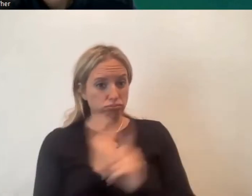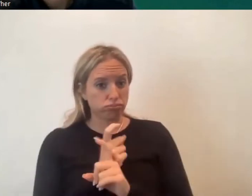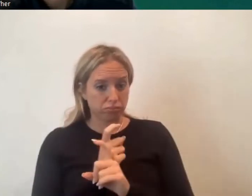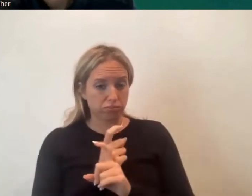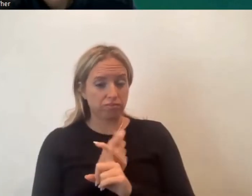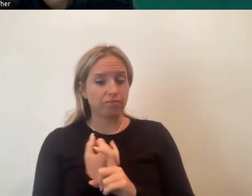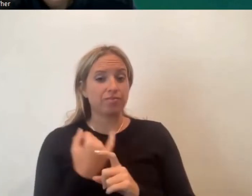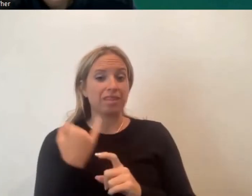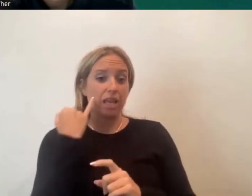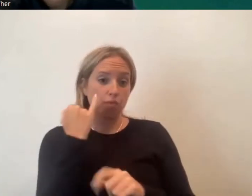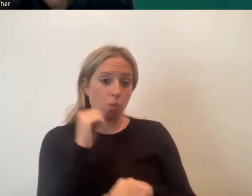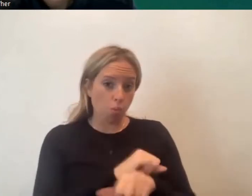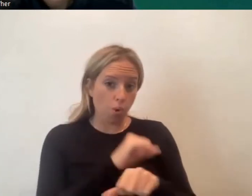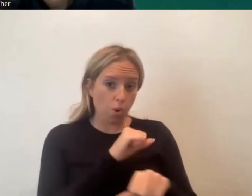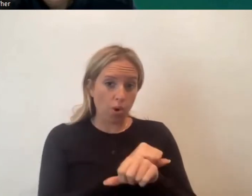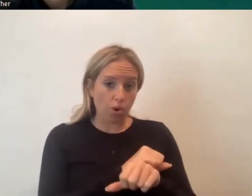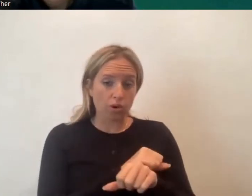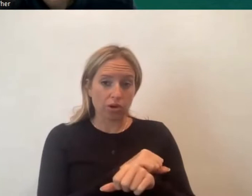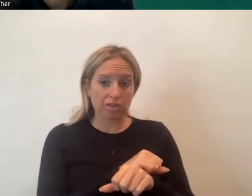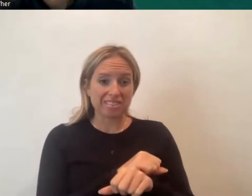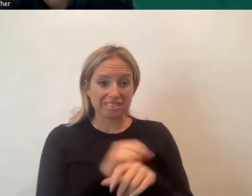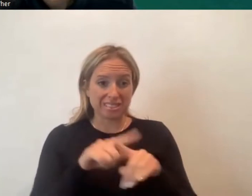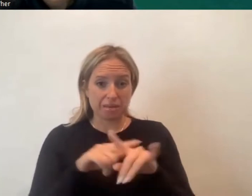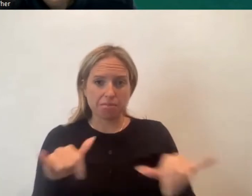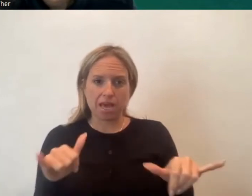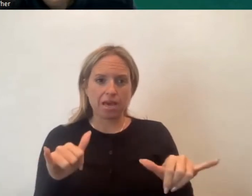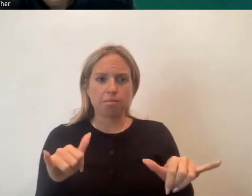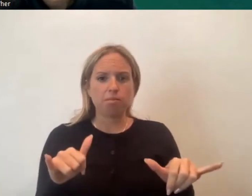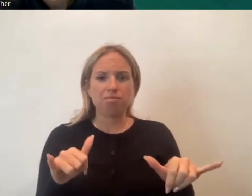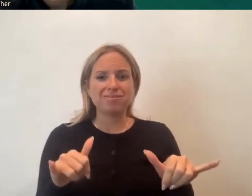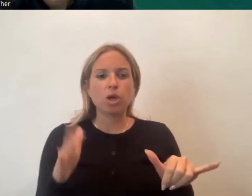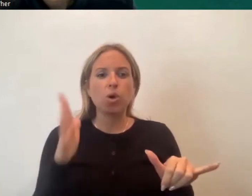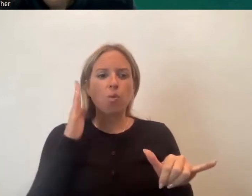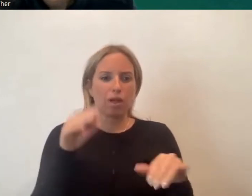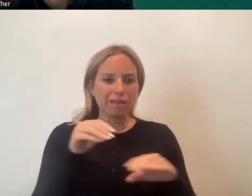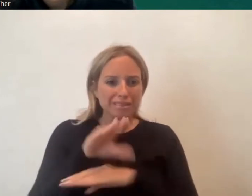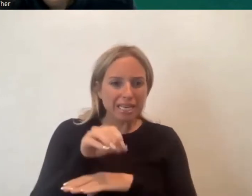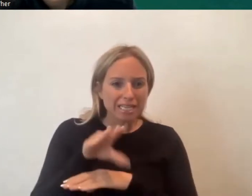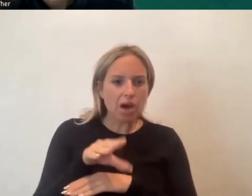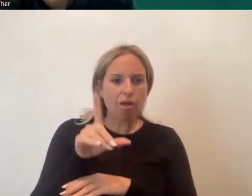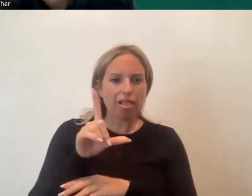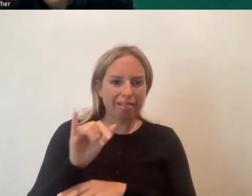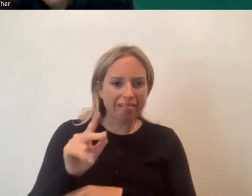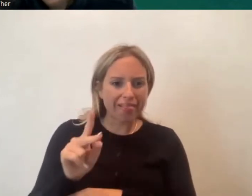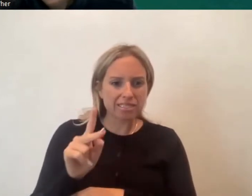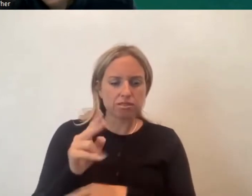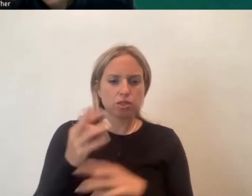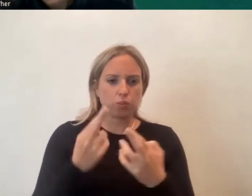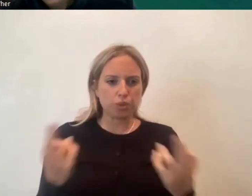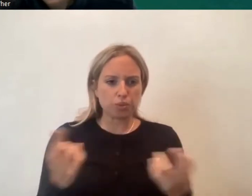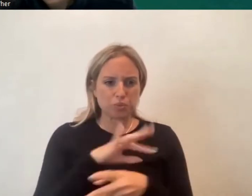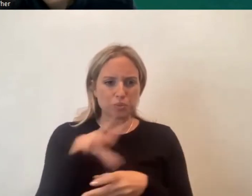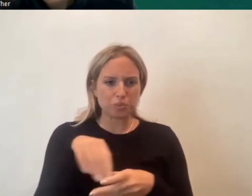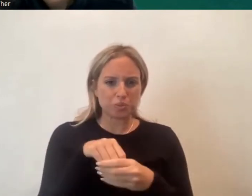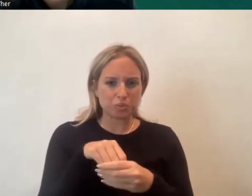So we will give some more information out after this. We'll send out resources and one of those will include a lot of in-depth information